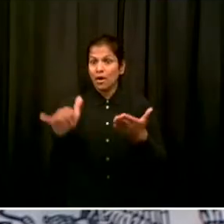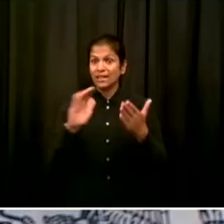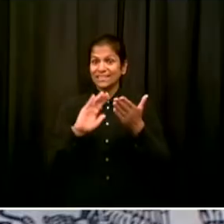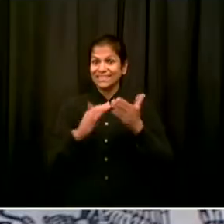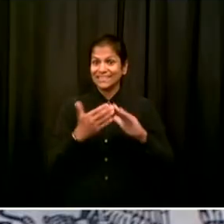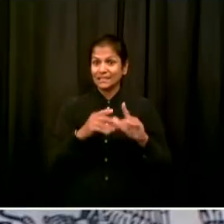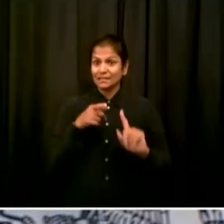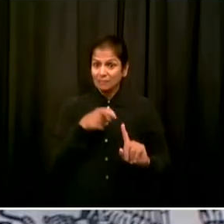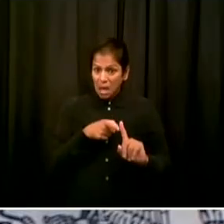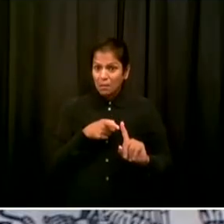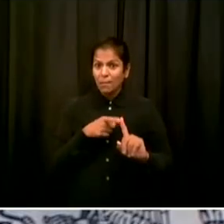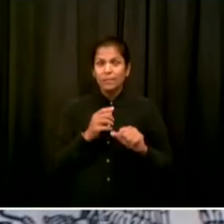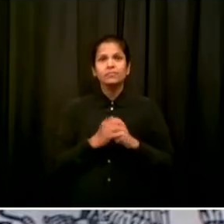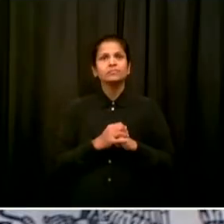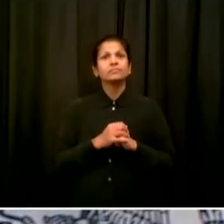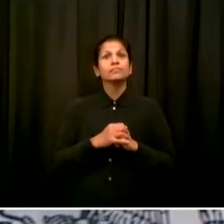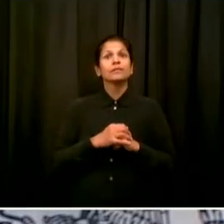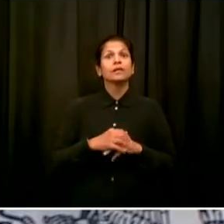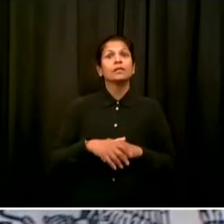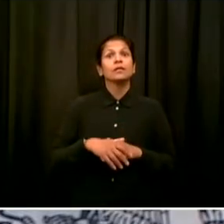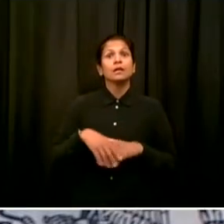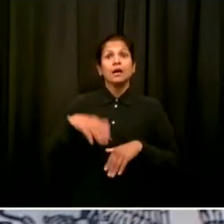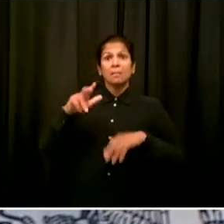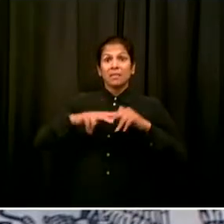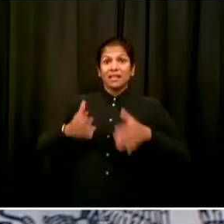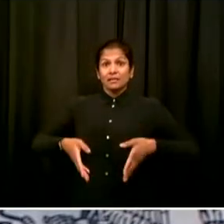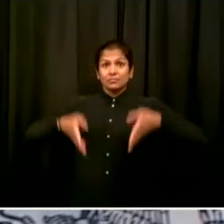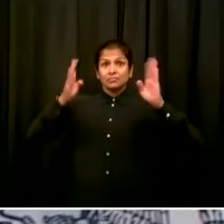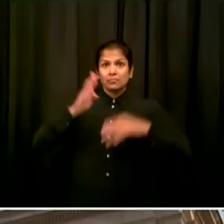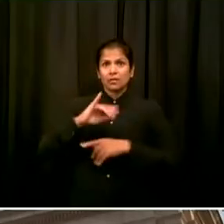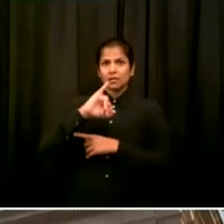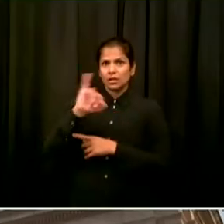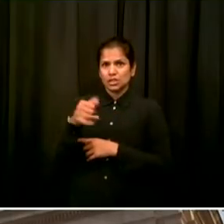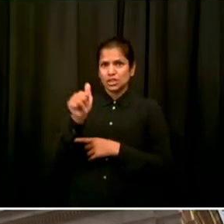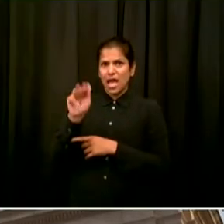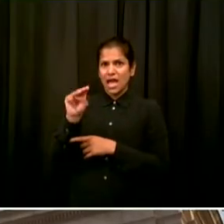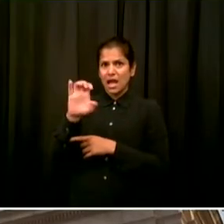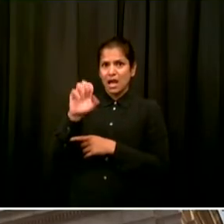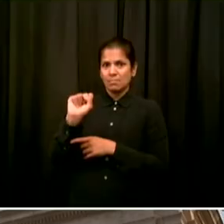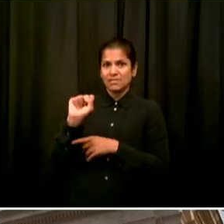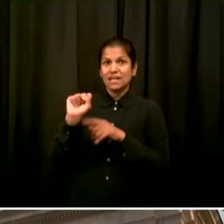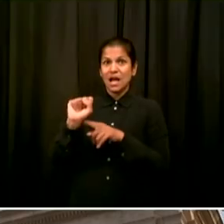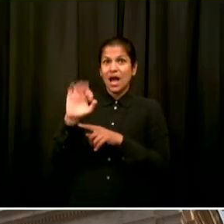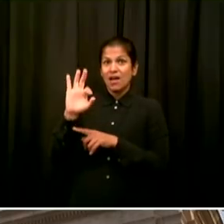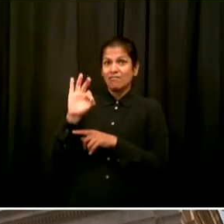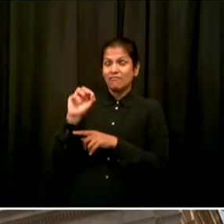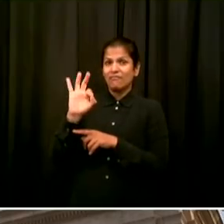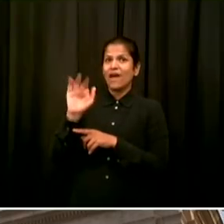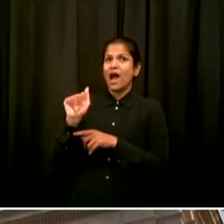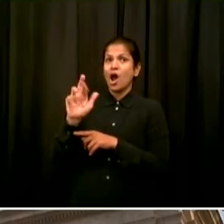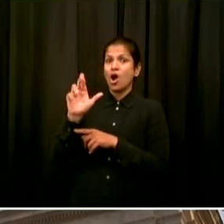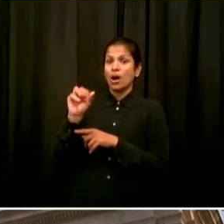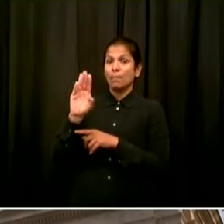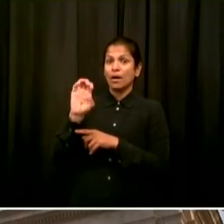COMMMEITNTO T IT'S PRESENCE IN NEW YORK CITY. THEY HAVE LEASED ALL OF THE OFFICE ACSPE IN